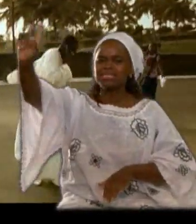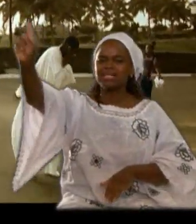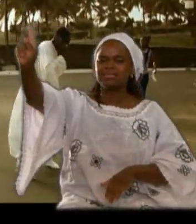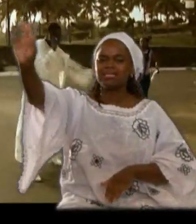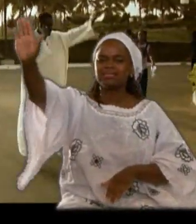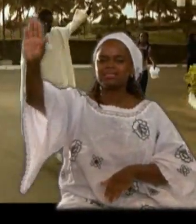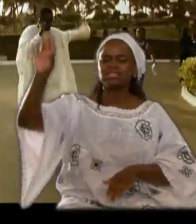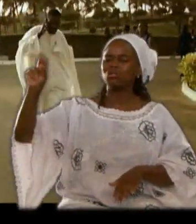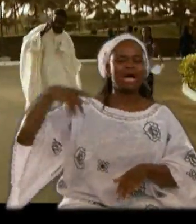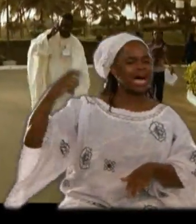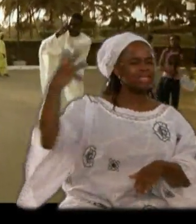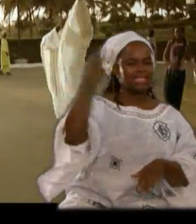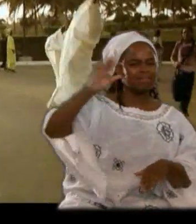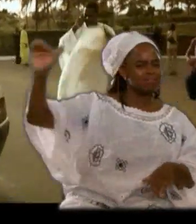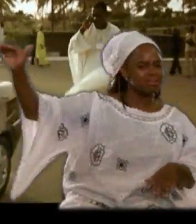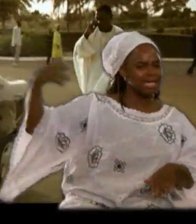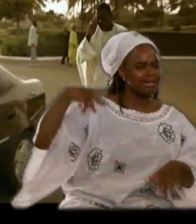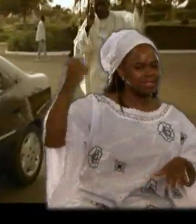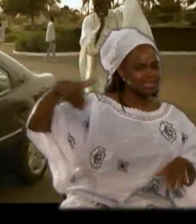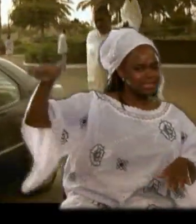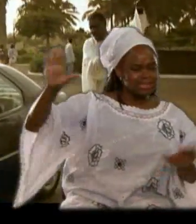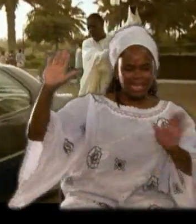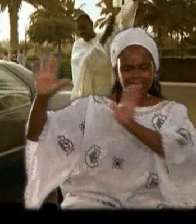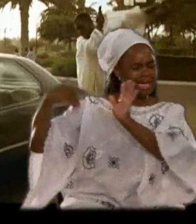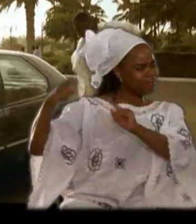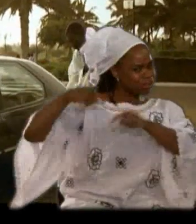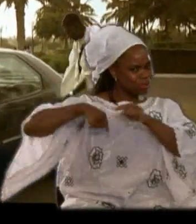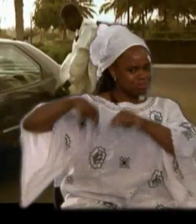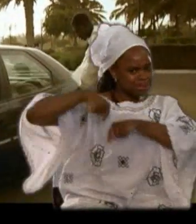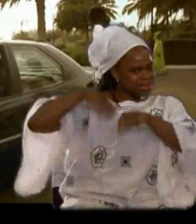Get away! Come on. Let's get out of here! Dr. Kambou, please come back!